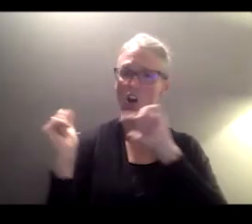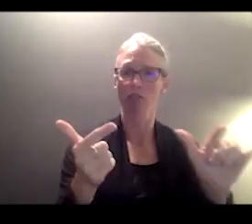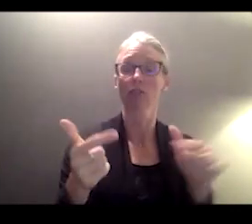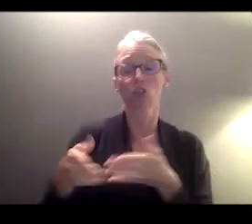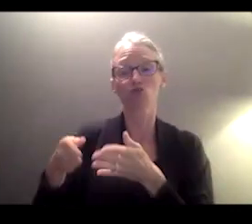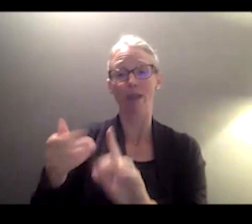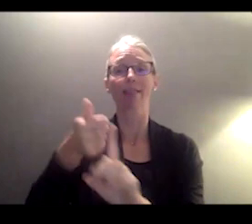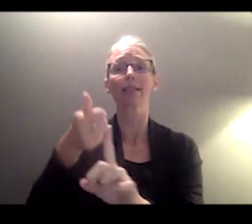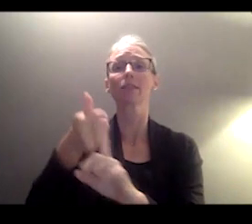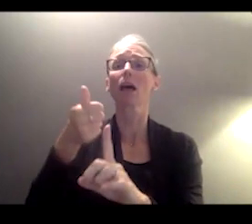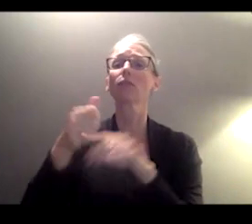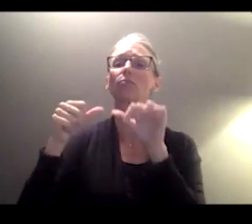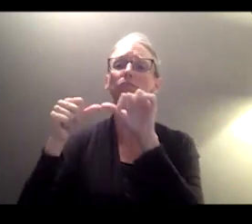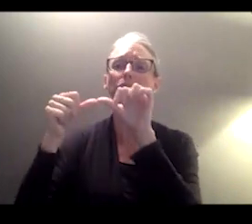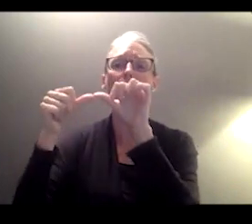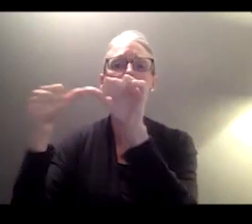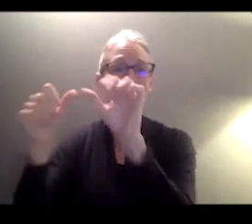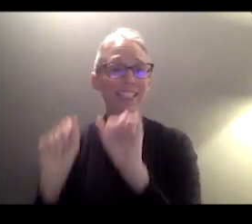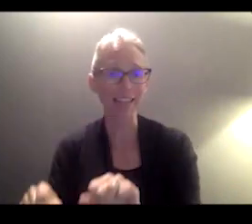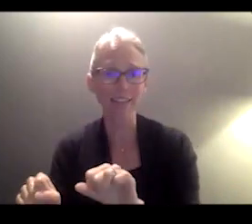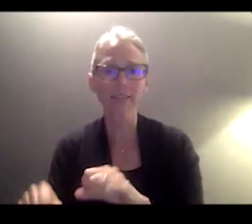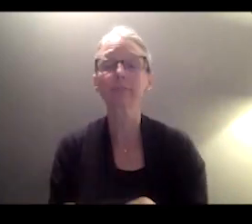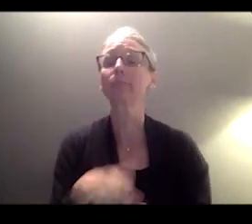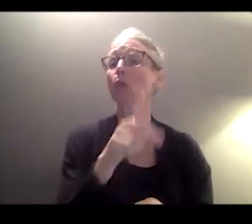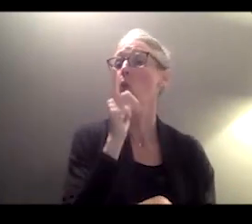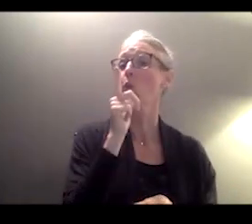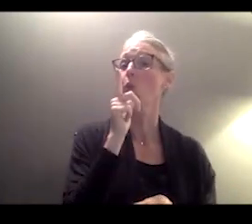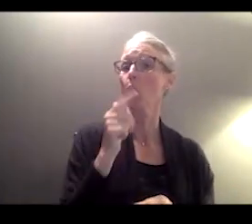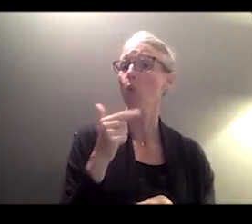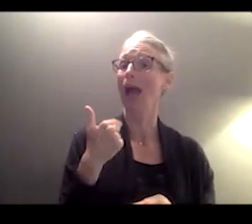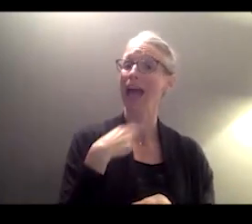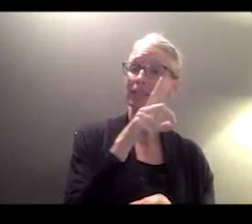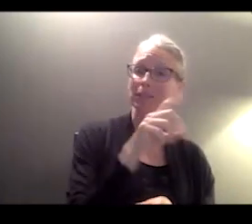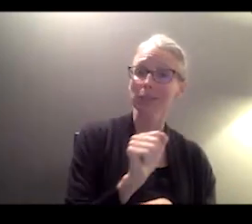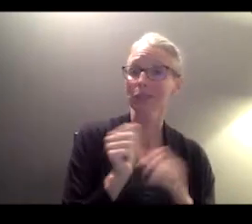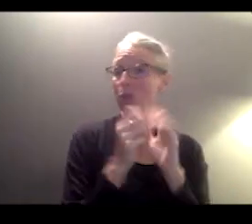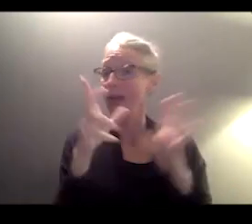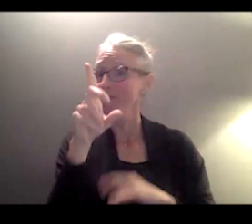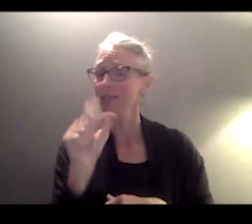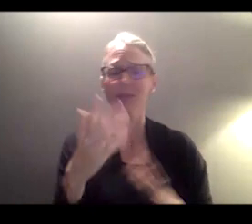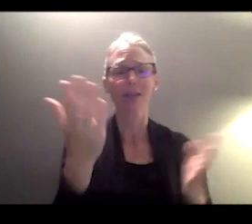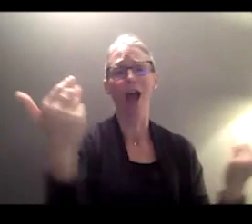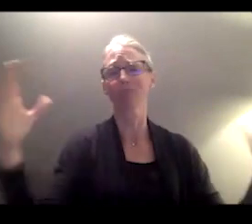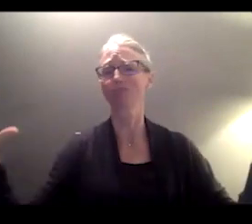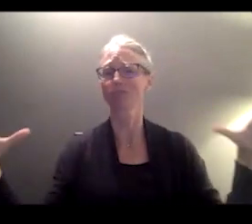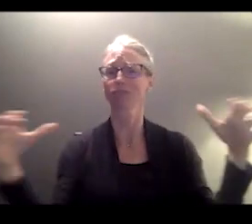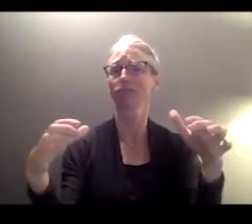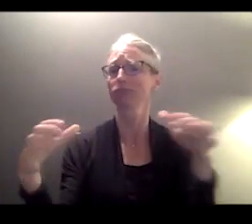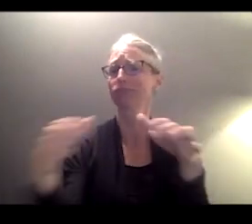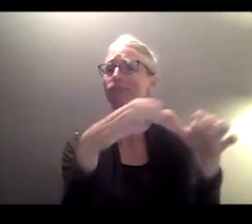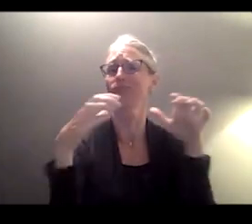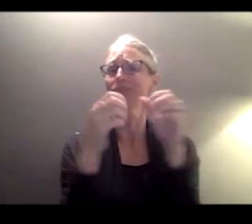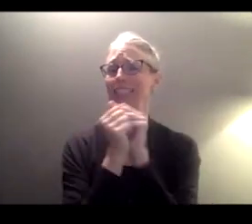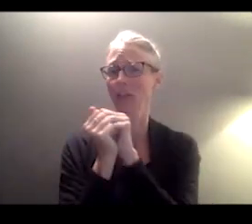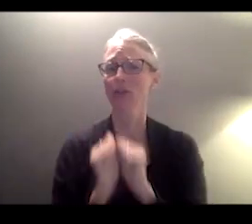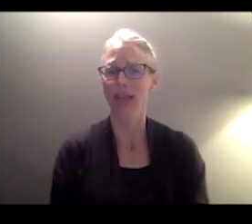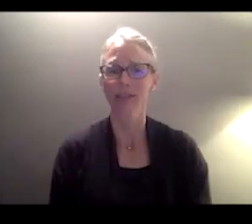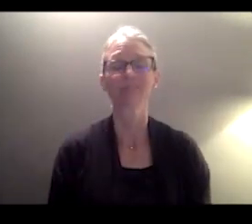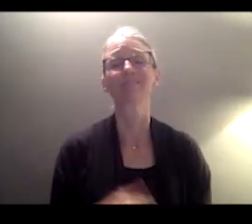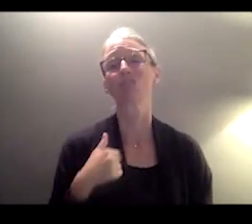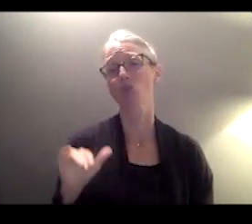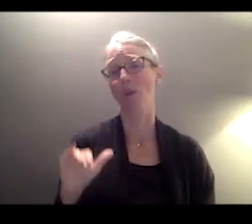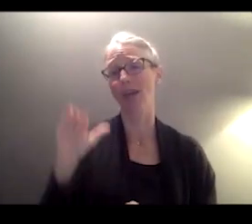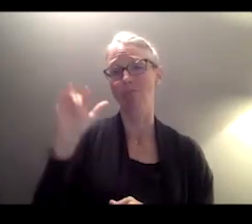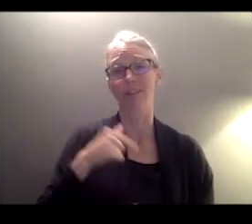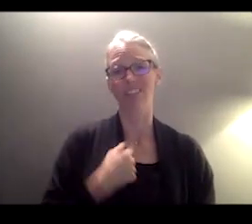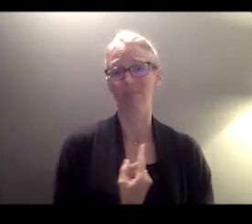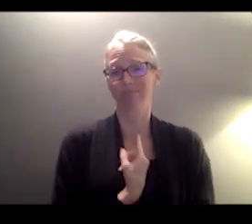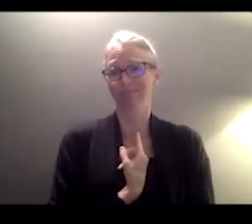It helps bring people with and without disabilities together. I always, up I felt kind of put in my own little box in school at school sometimes.